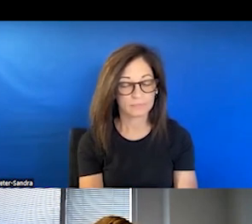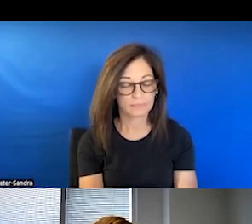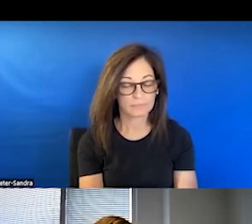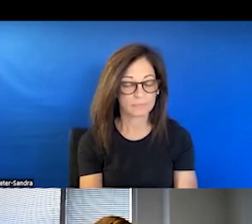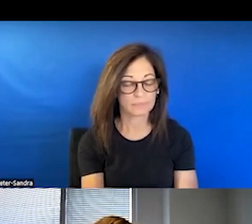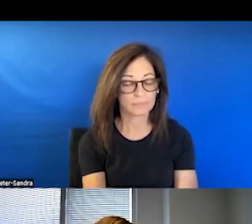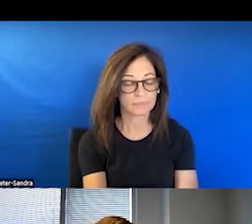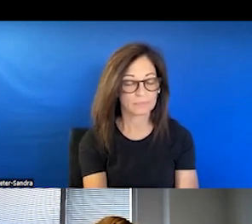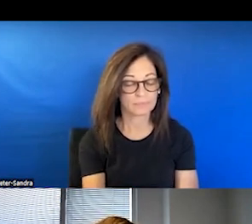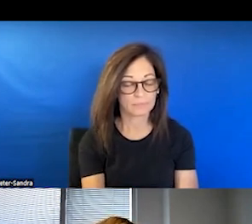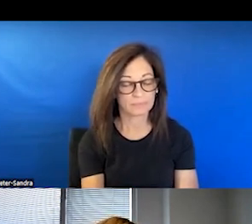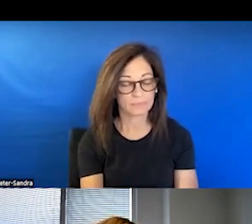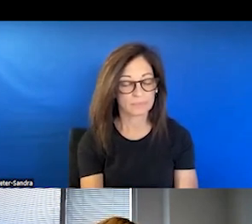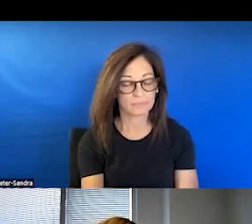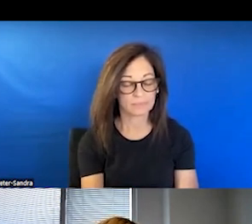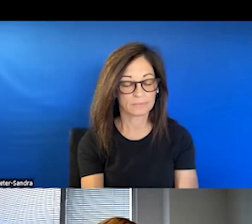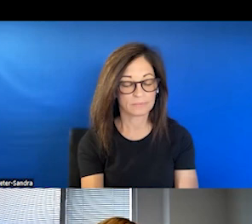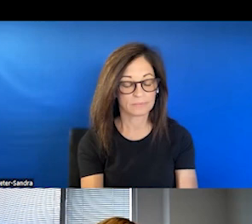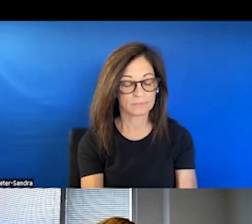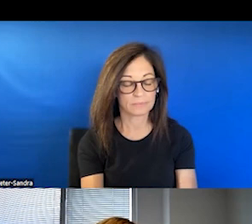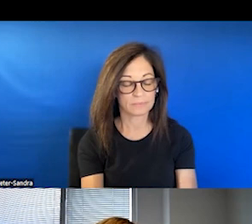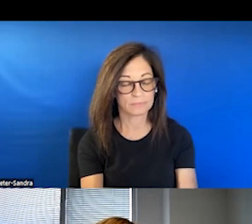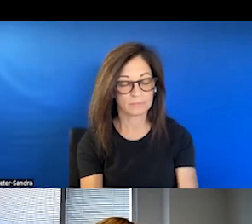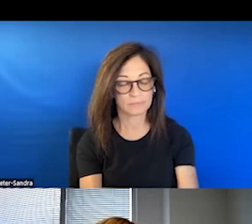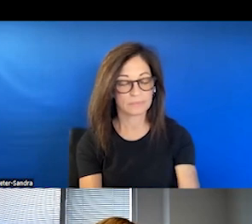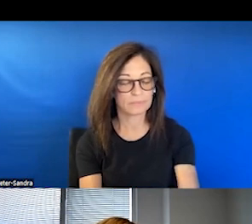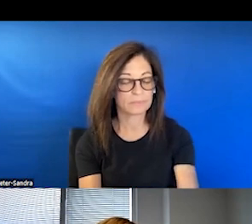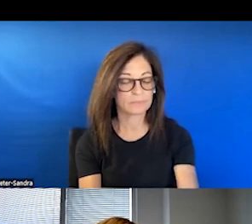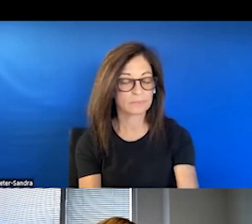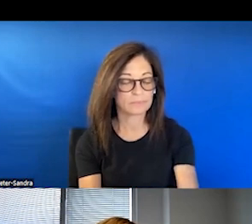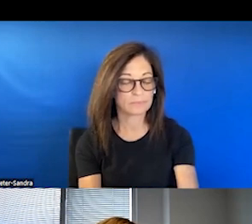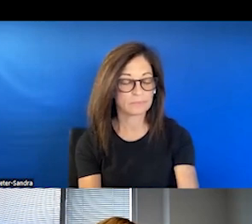IS IT WILL, CYCLE THE DRIVE TIME, BASED ON THE POPULATION IN THE COUNTY.